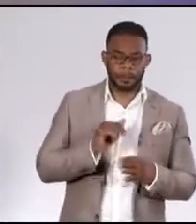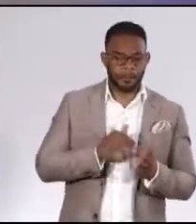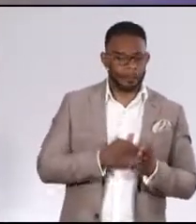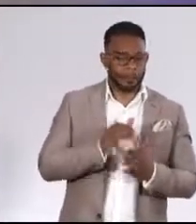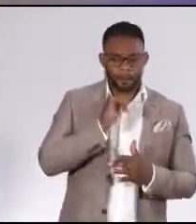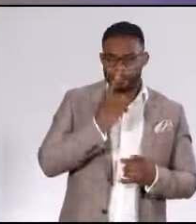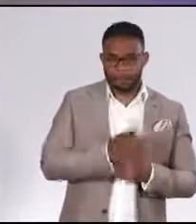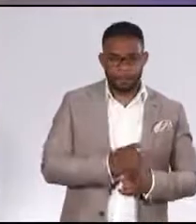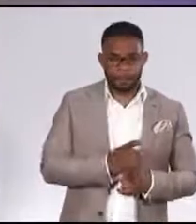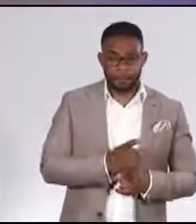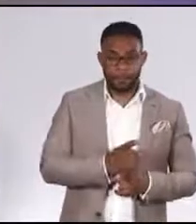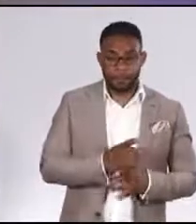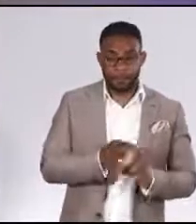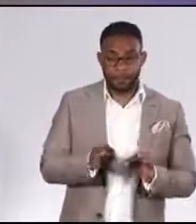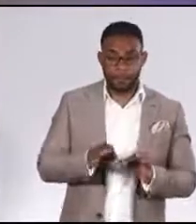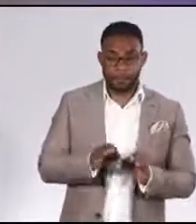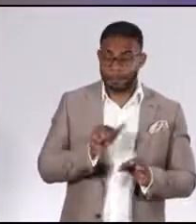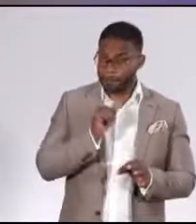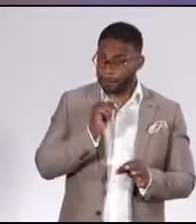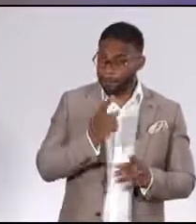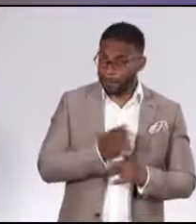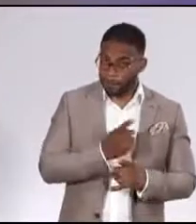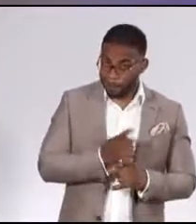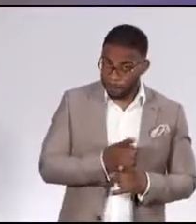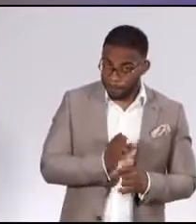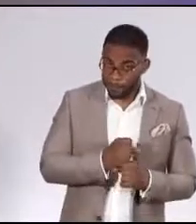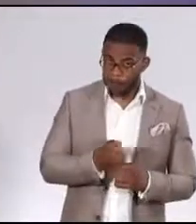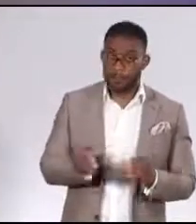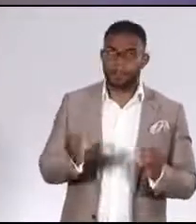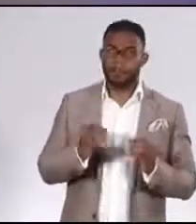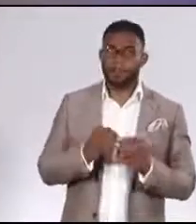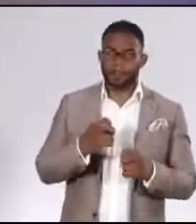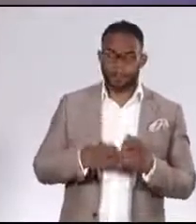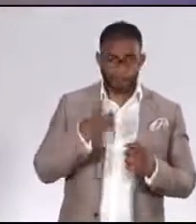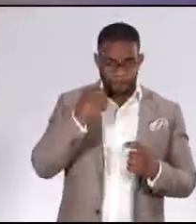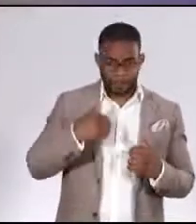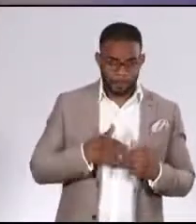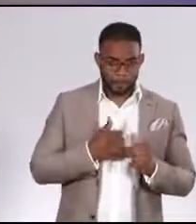And close caption that's not accurate, makes it more difficult for me to follow the discussion.